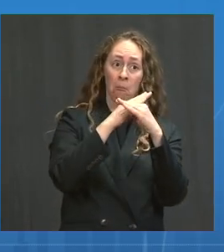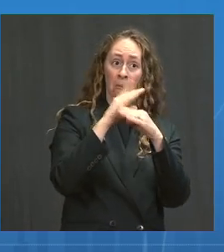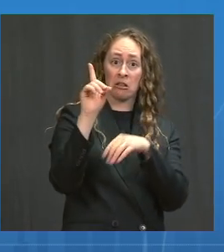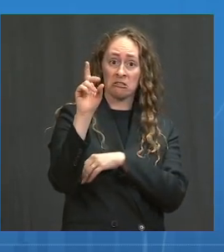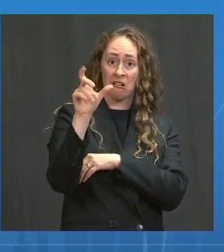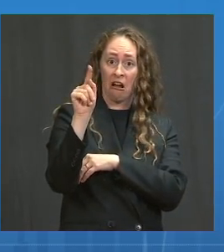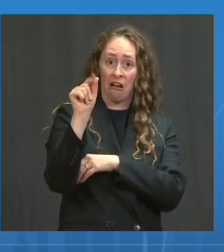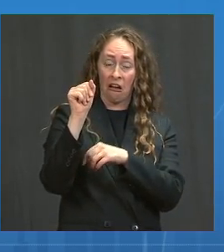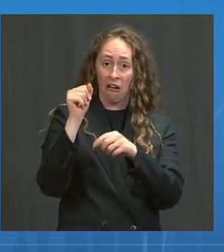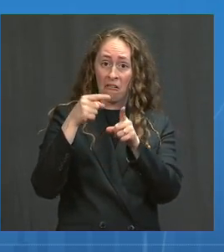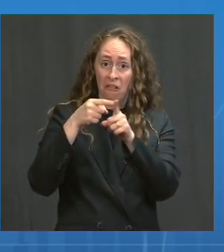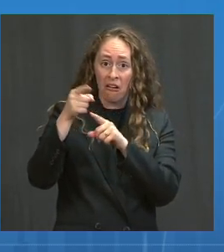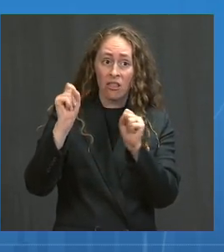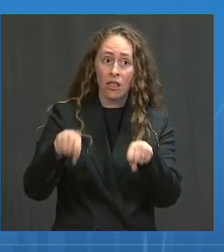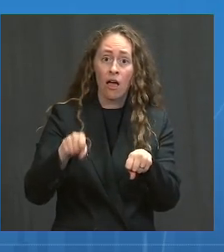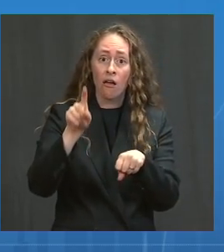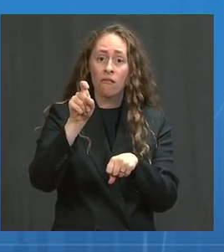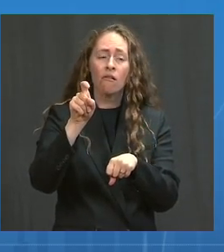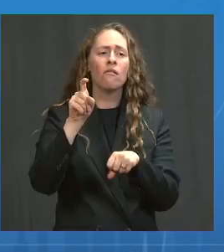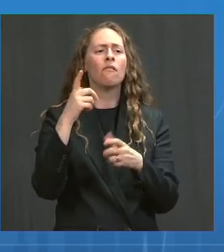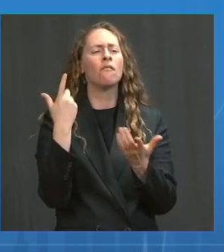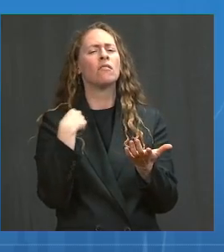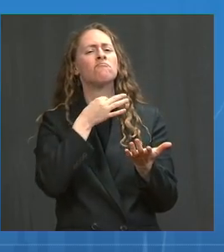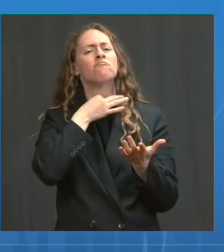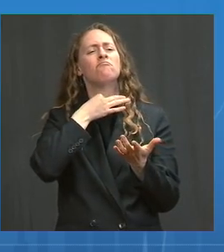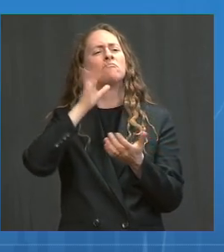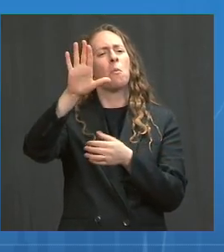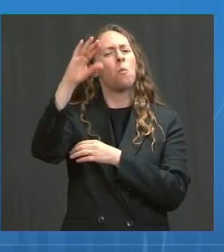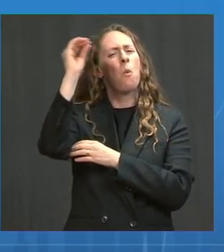And what do you make of reports that J&J recipients are now